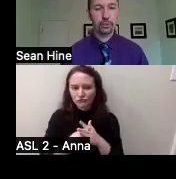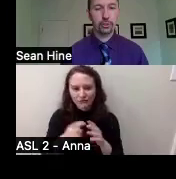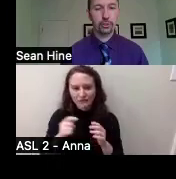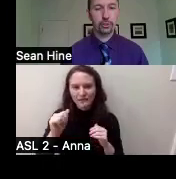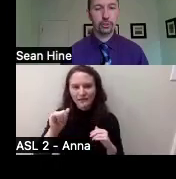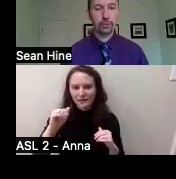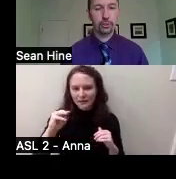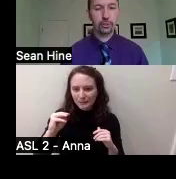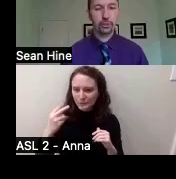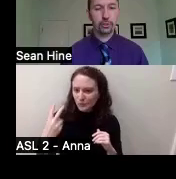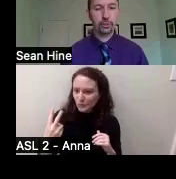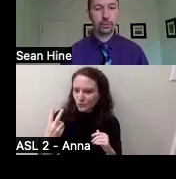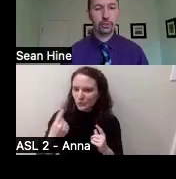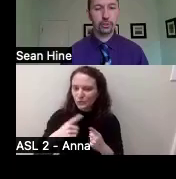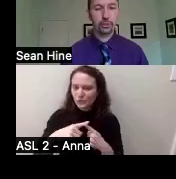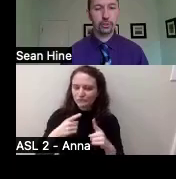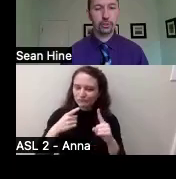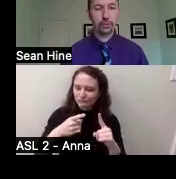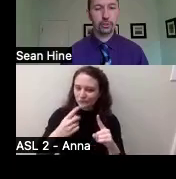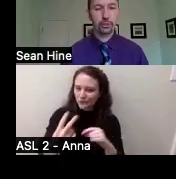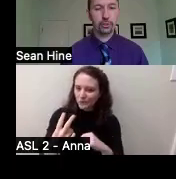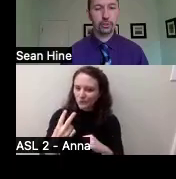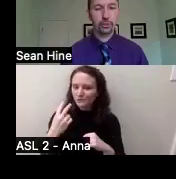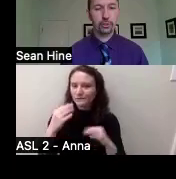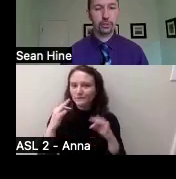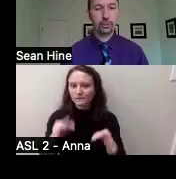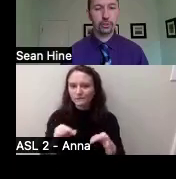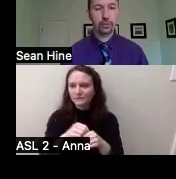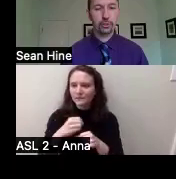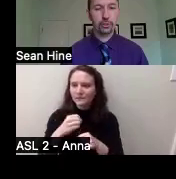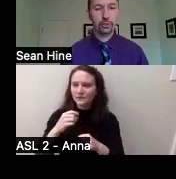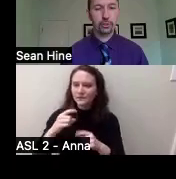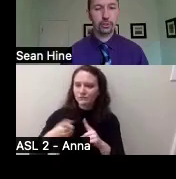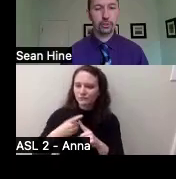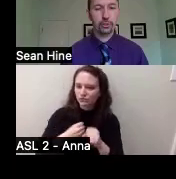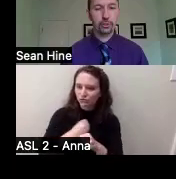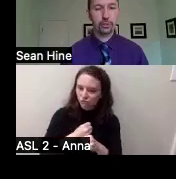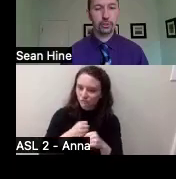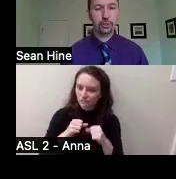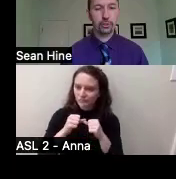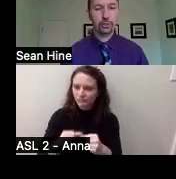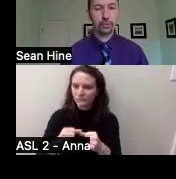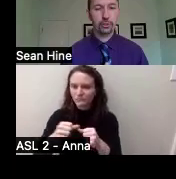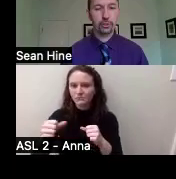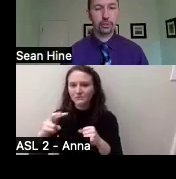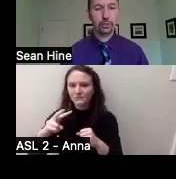and definitely in year one. It would continue into year two. The data resulting from it would have been partially used